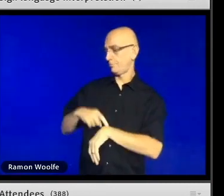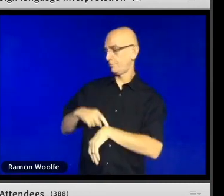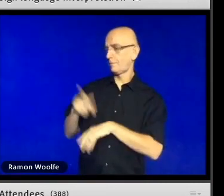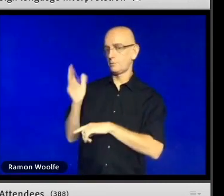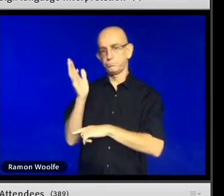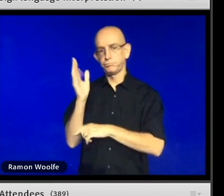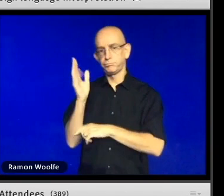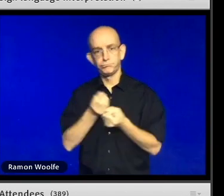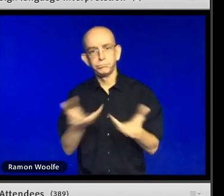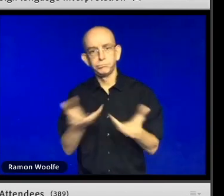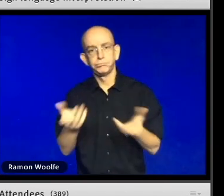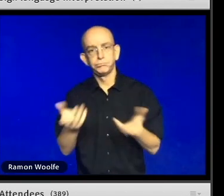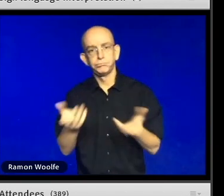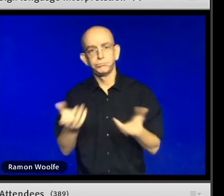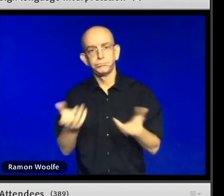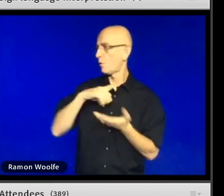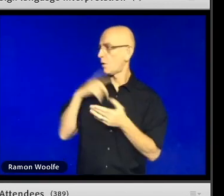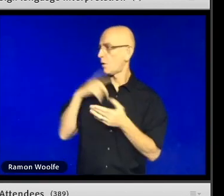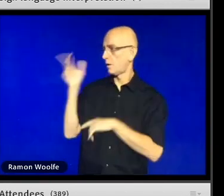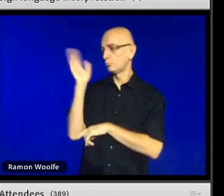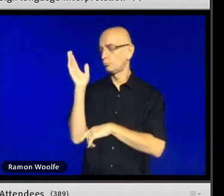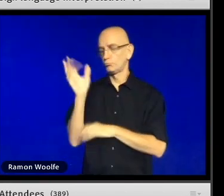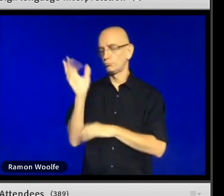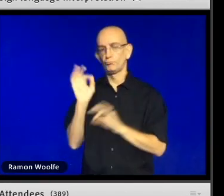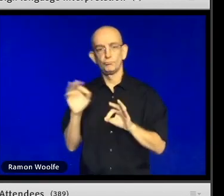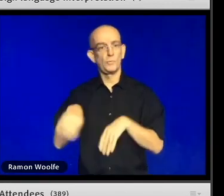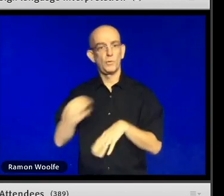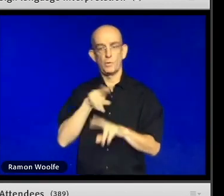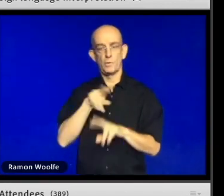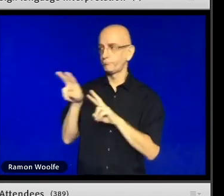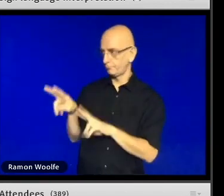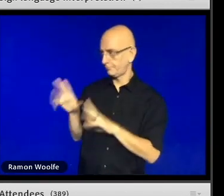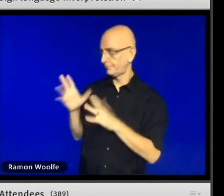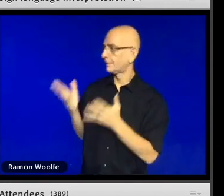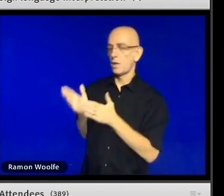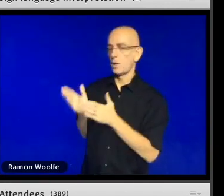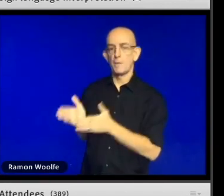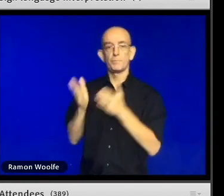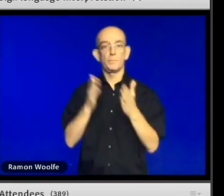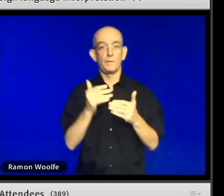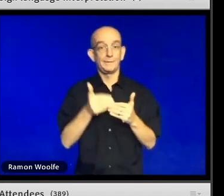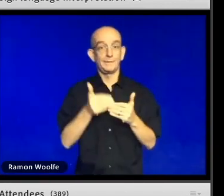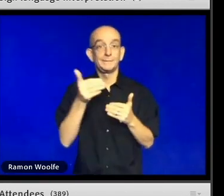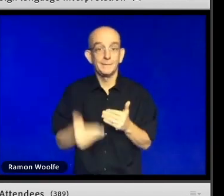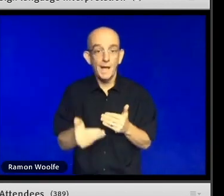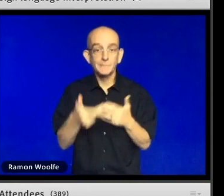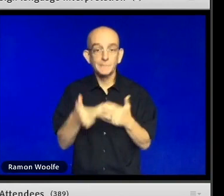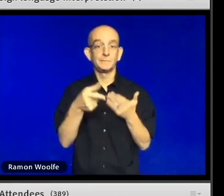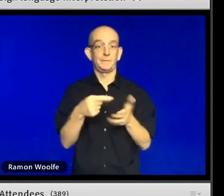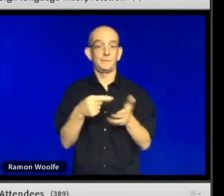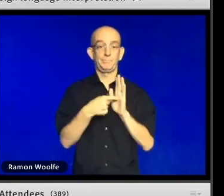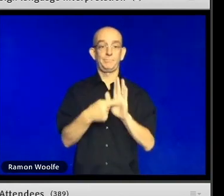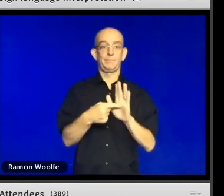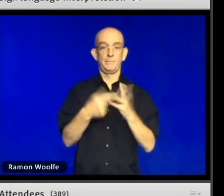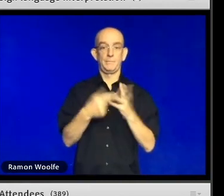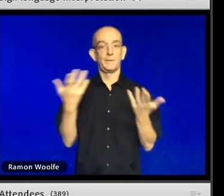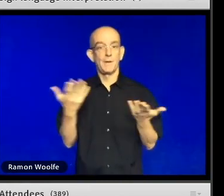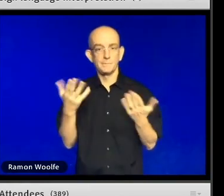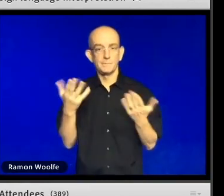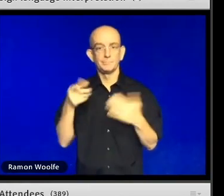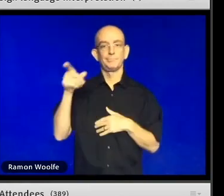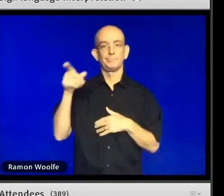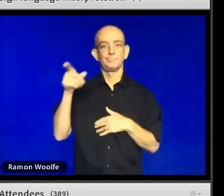these videos on pen drives and distributed them to the schools, deaf schools so they